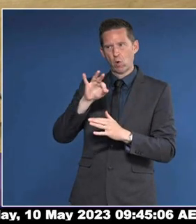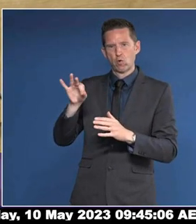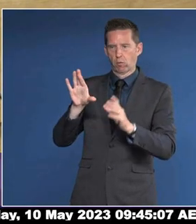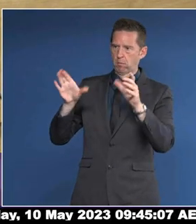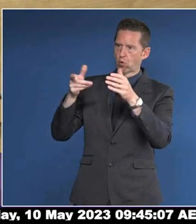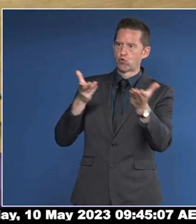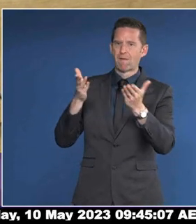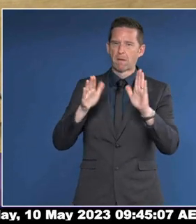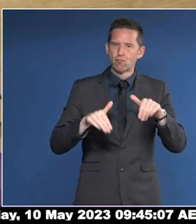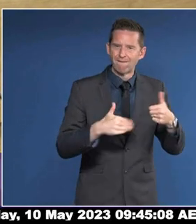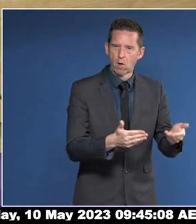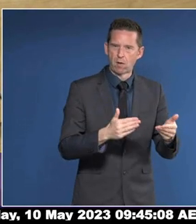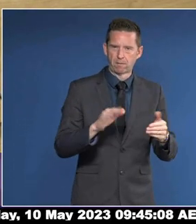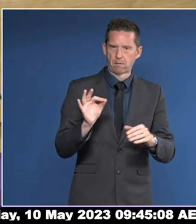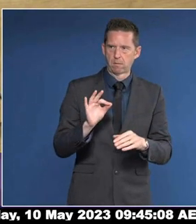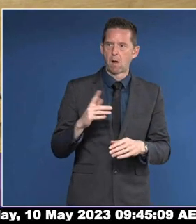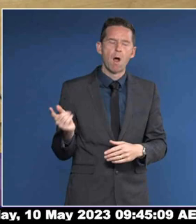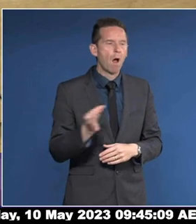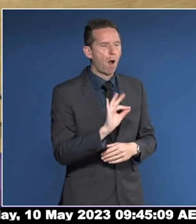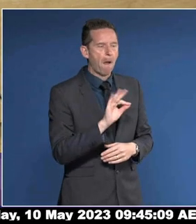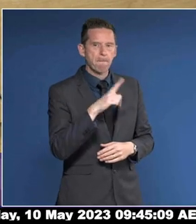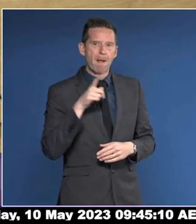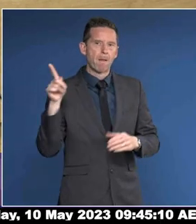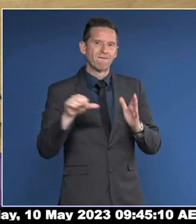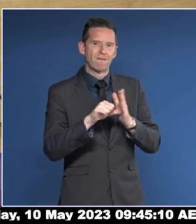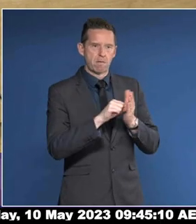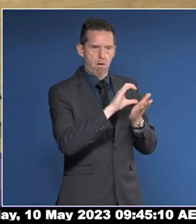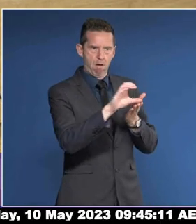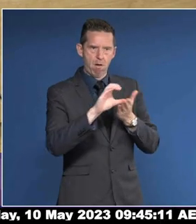No, but it funds particular agencies which can be contacted for support.